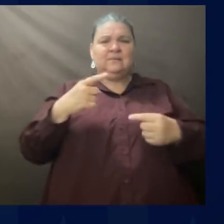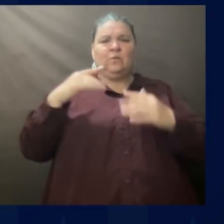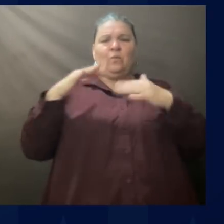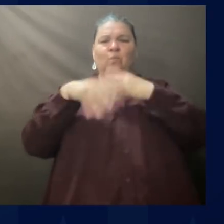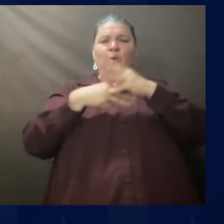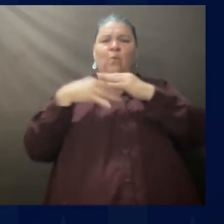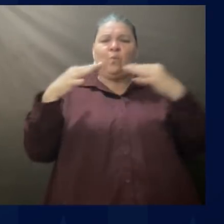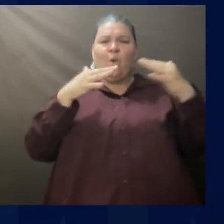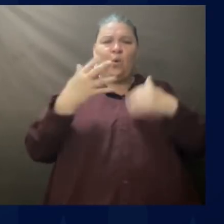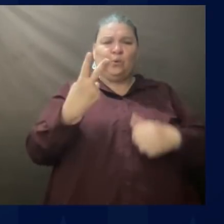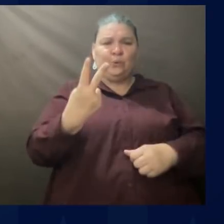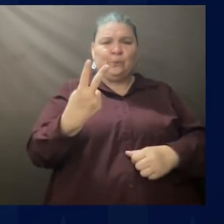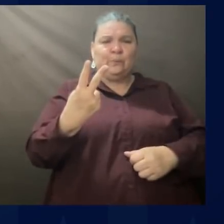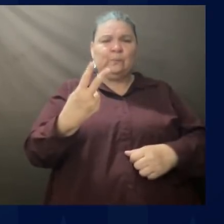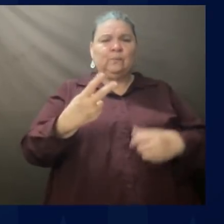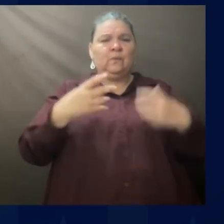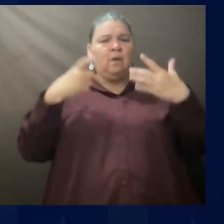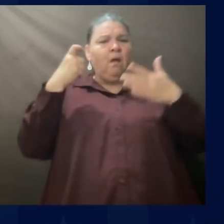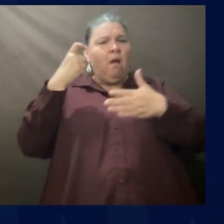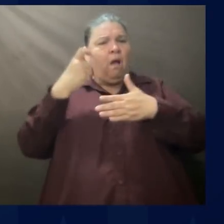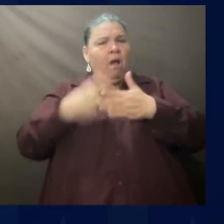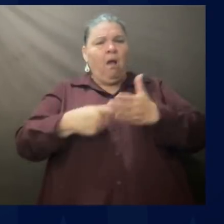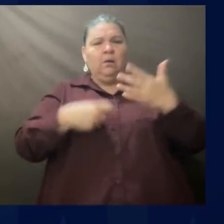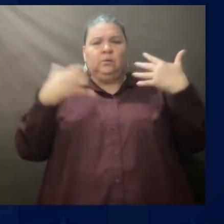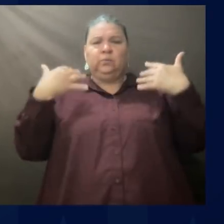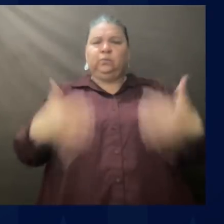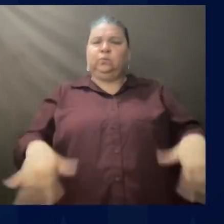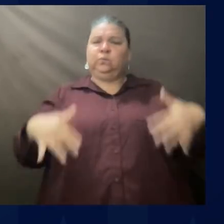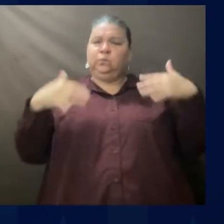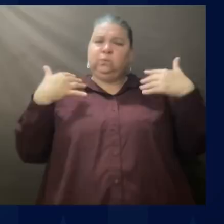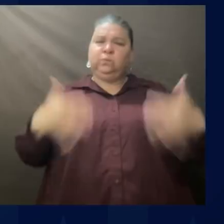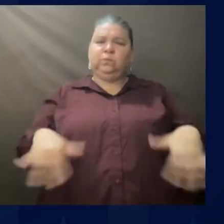We understand the challenge, and we’re determined to meet it.